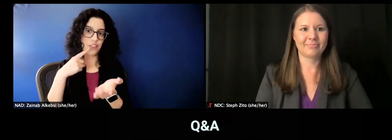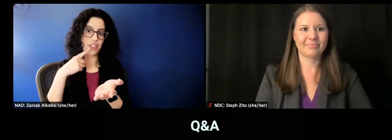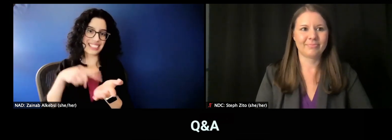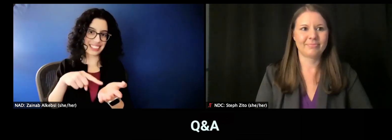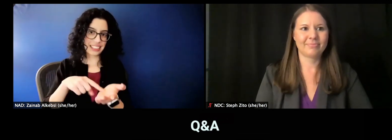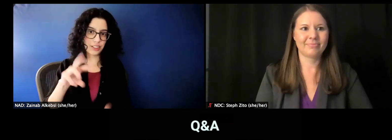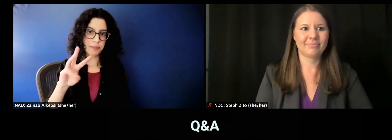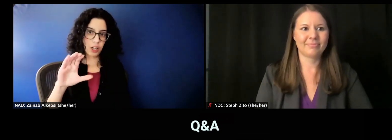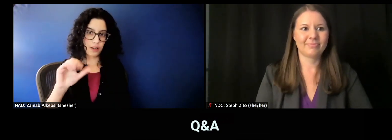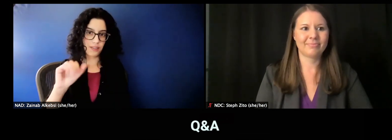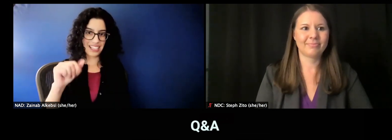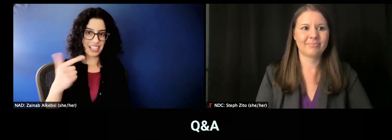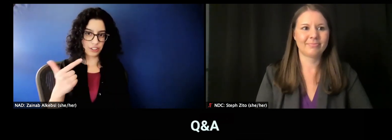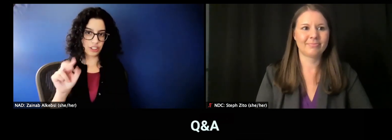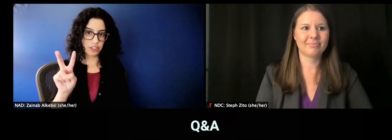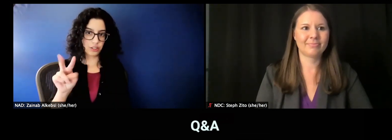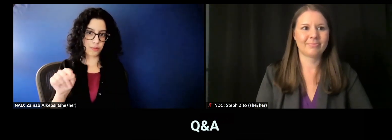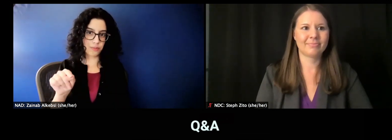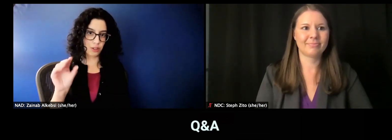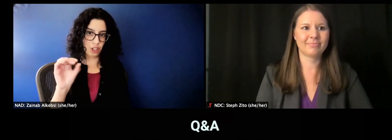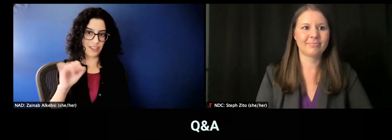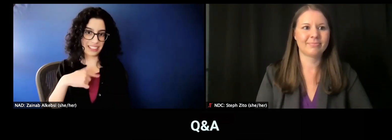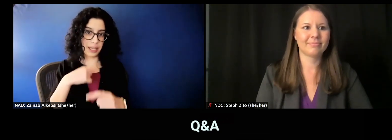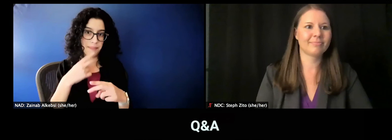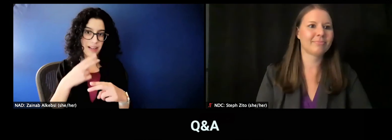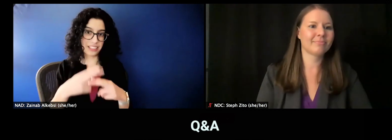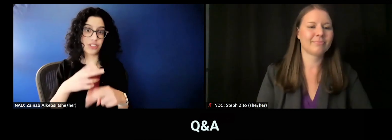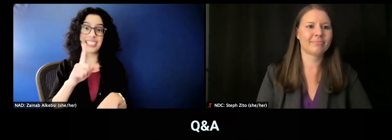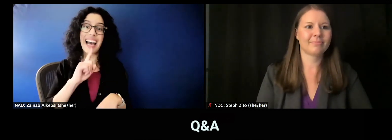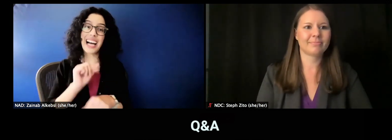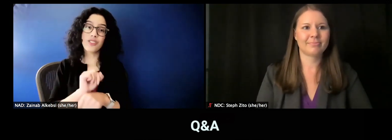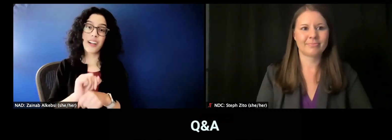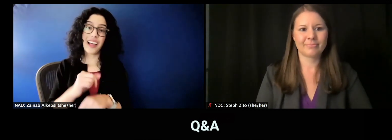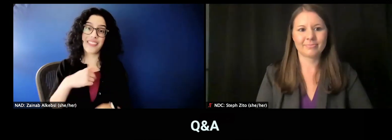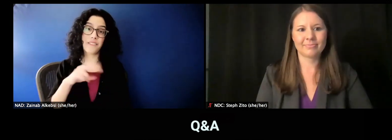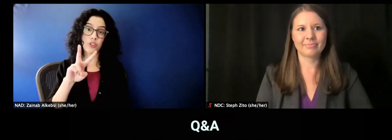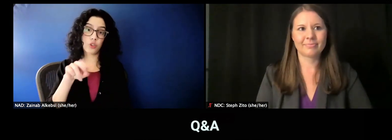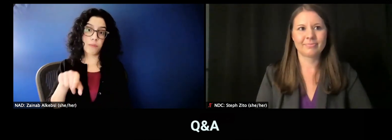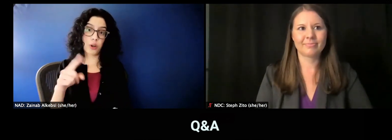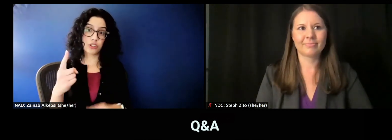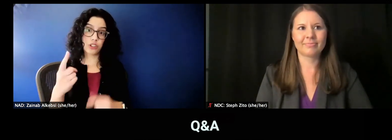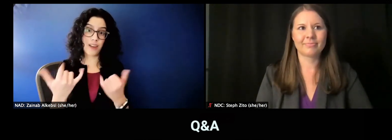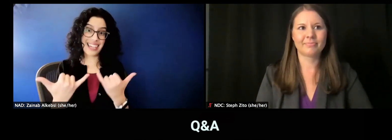For example, WCAG 2.0 as I mentioned earlier and they are up to 2.1 at this point